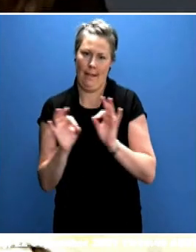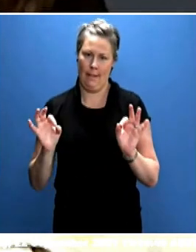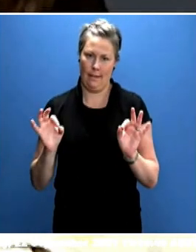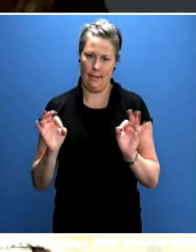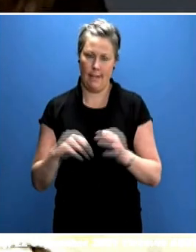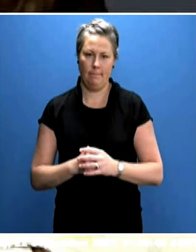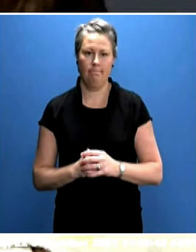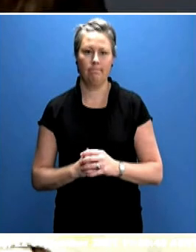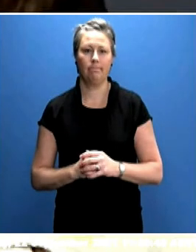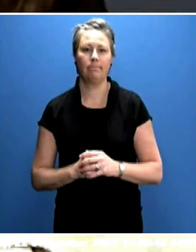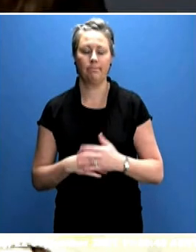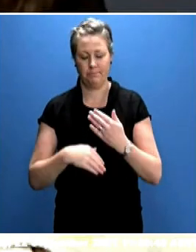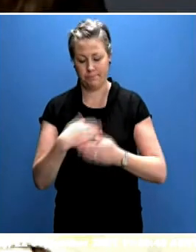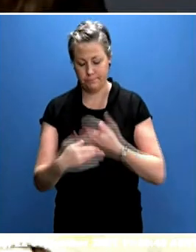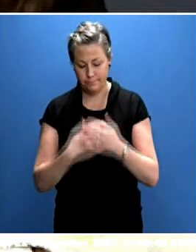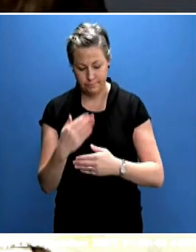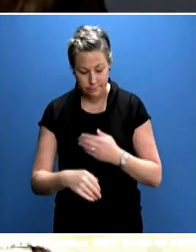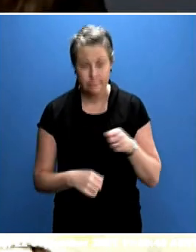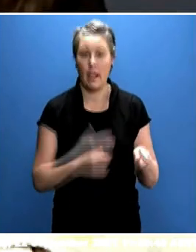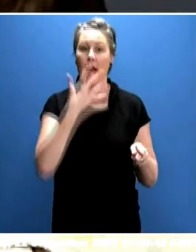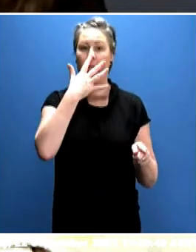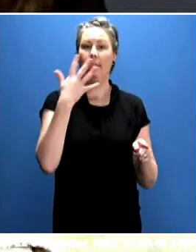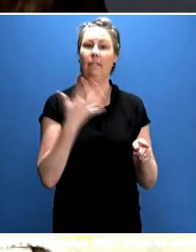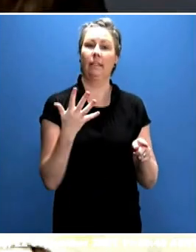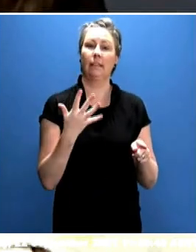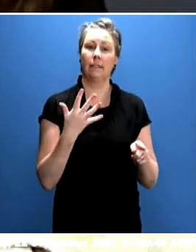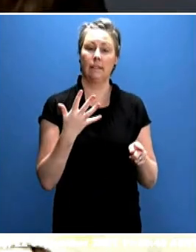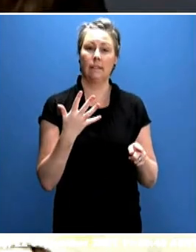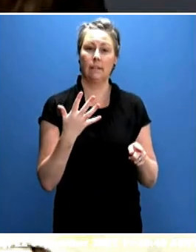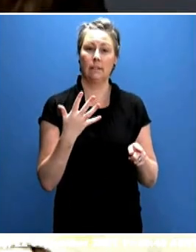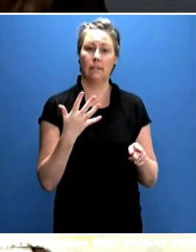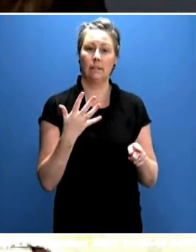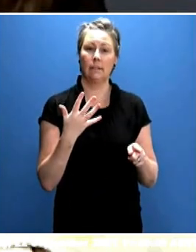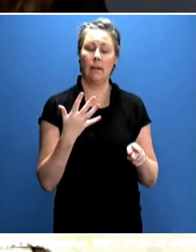It took until when the client was 15 years of age before he was formally